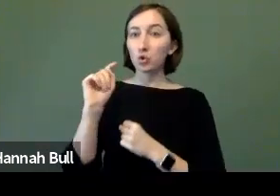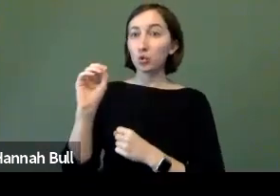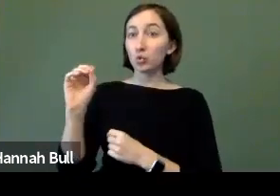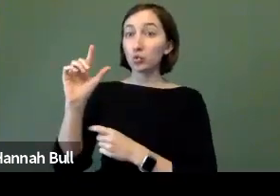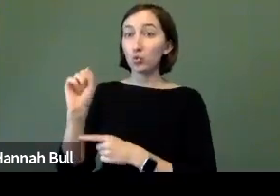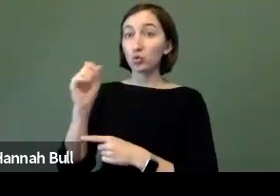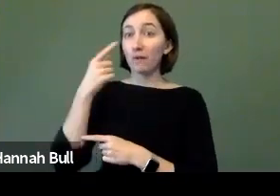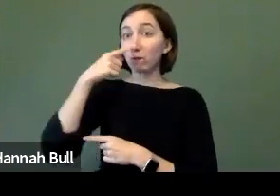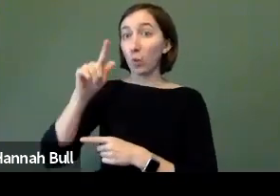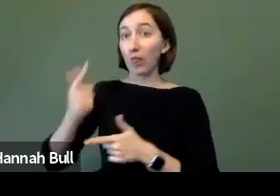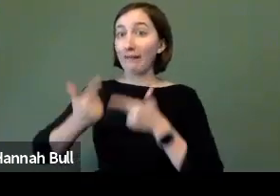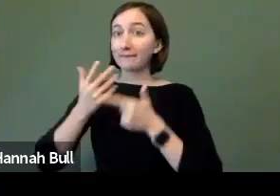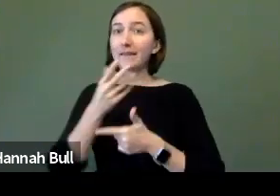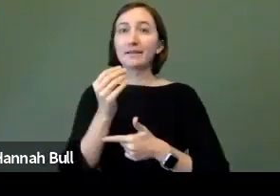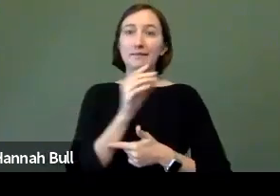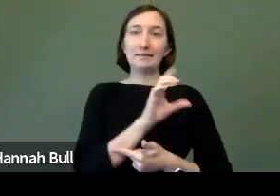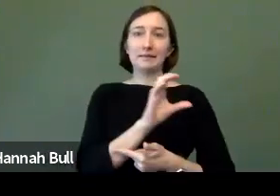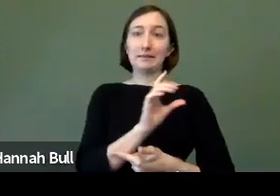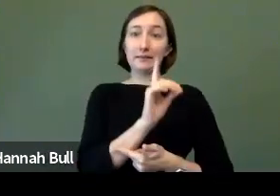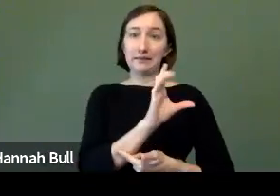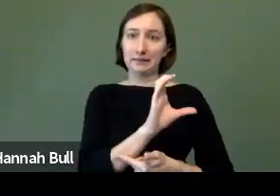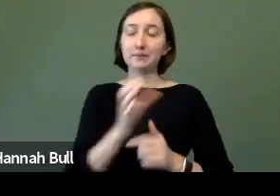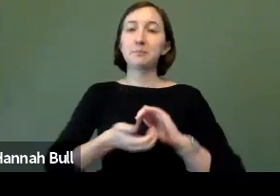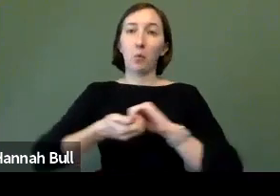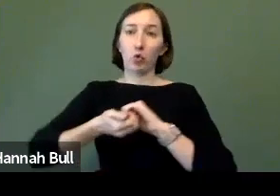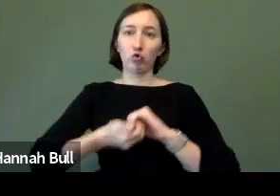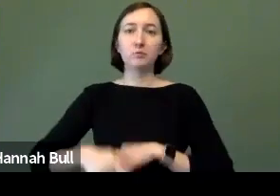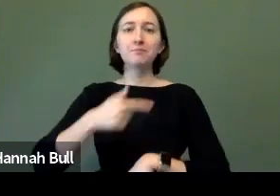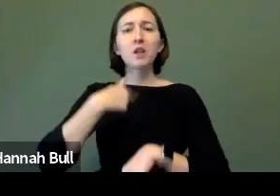I work at the Georgia Council on Developmental Disabilities.